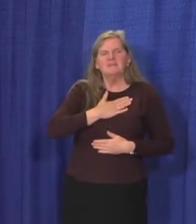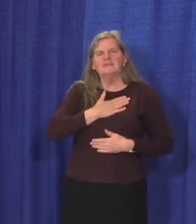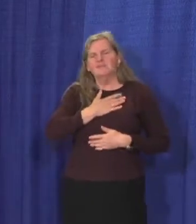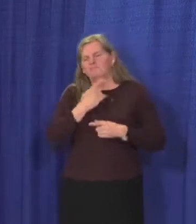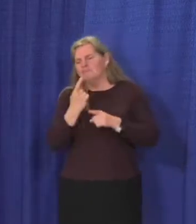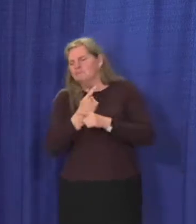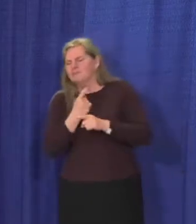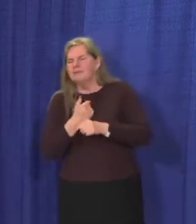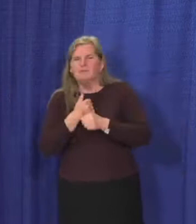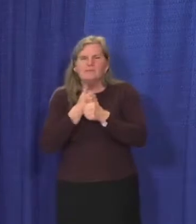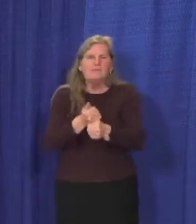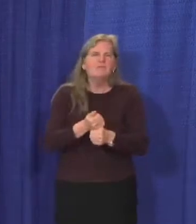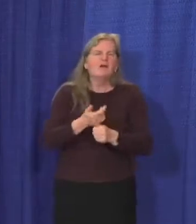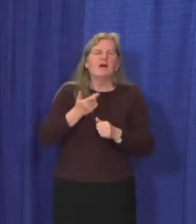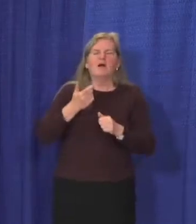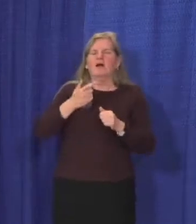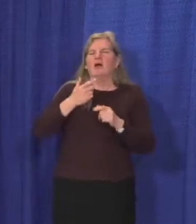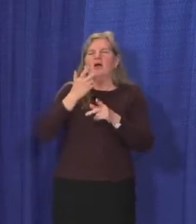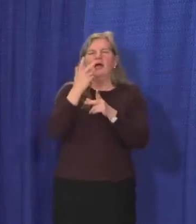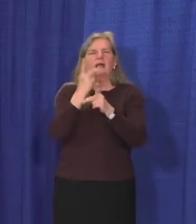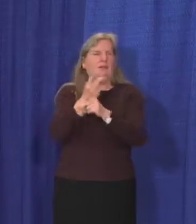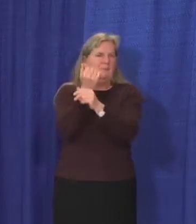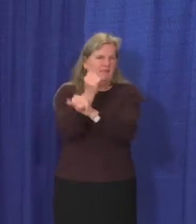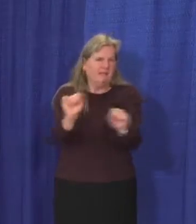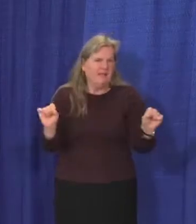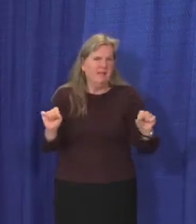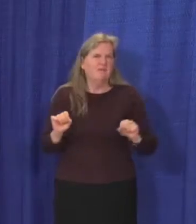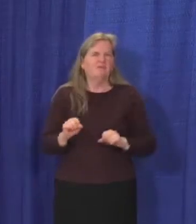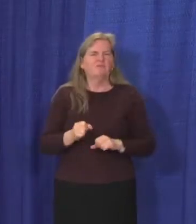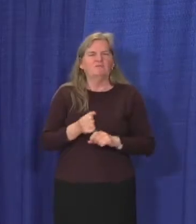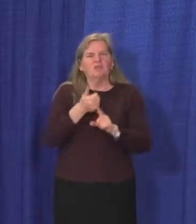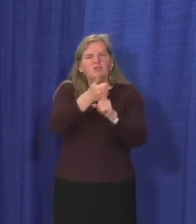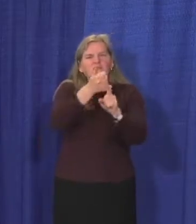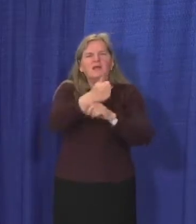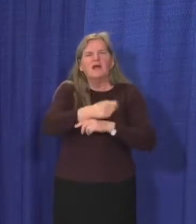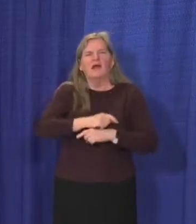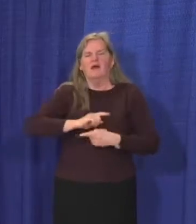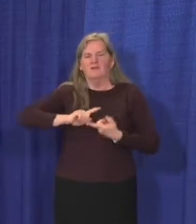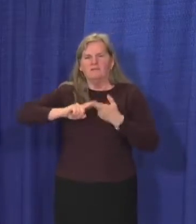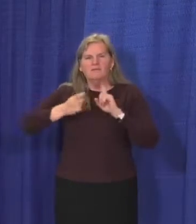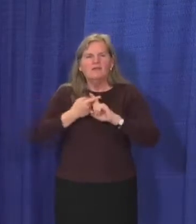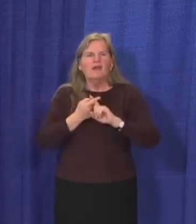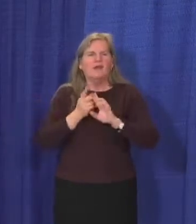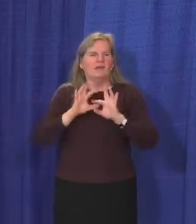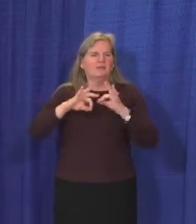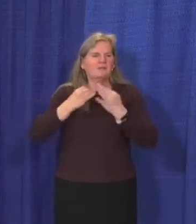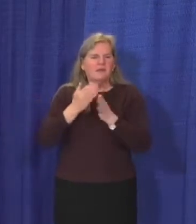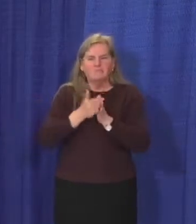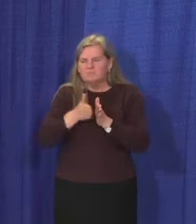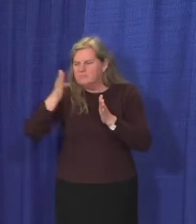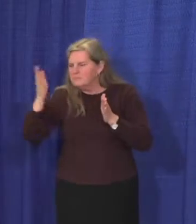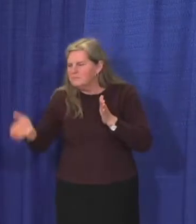Keep up the good work and continued to keep your friends and neighbours and colleagues safe.